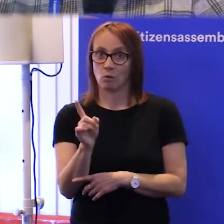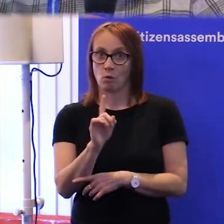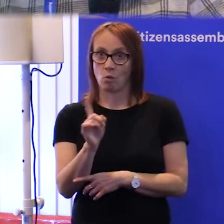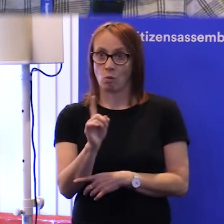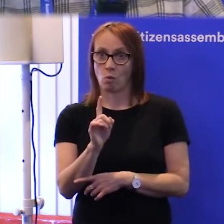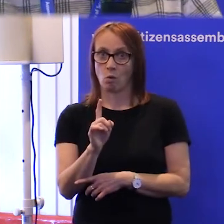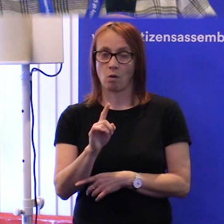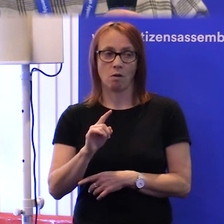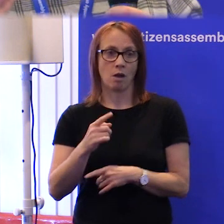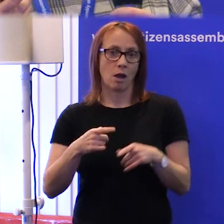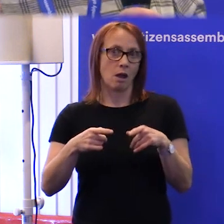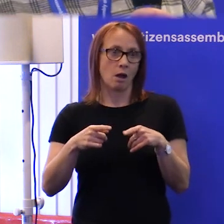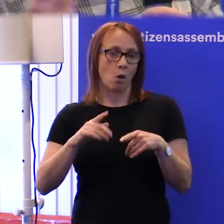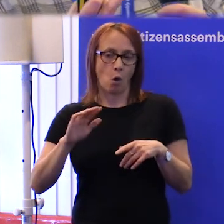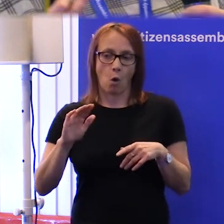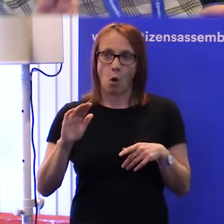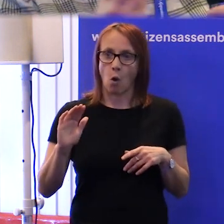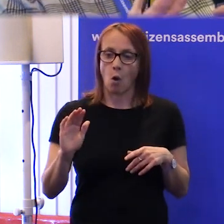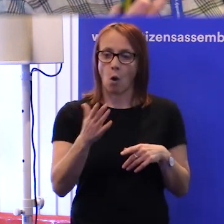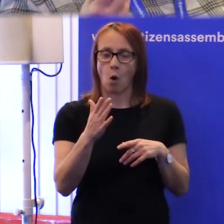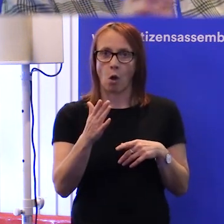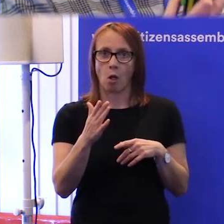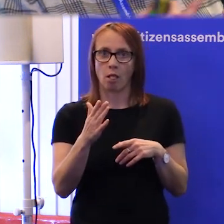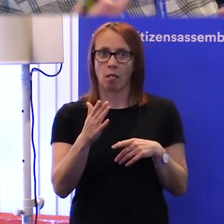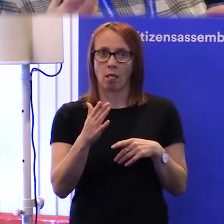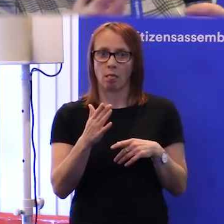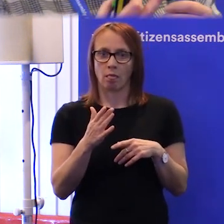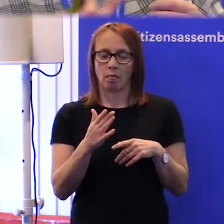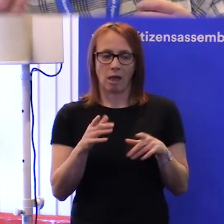we all start finding that middle ground and no one really wants to express an